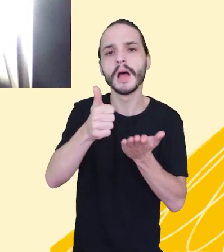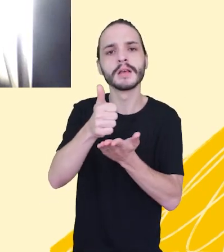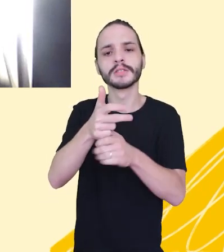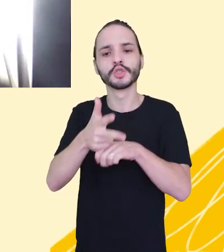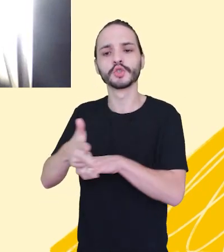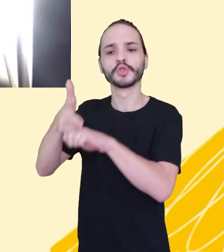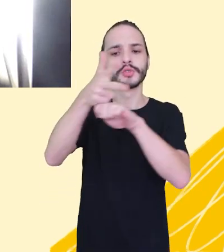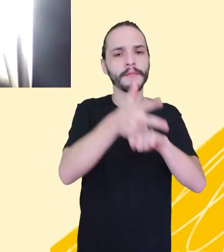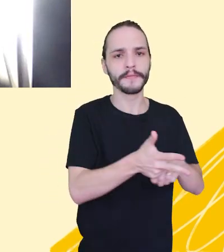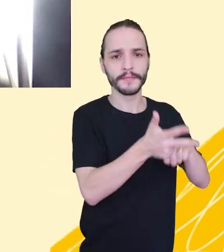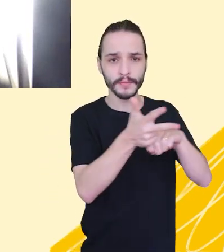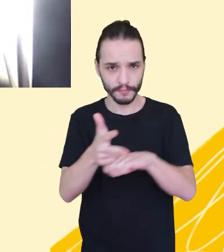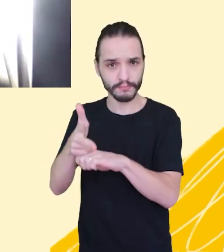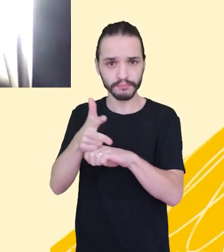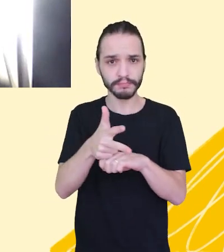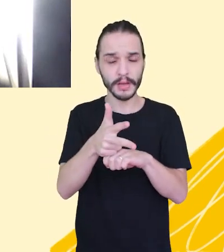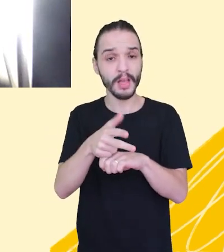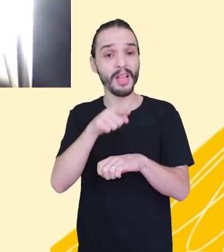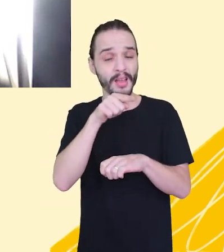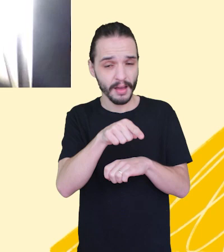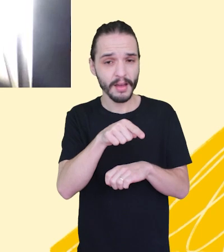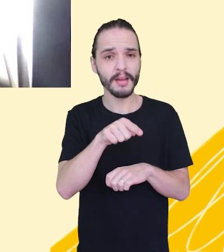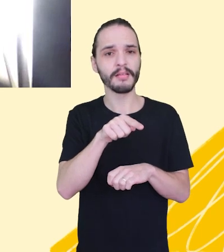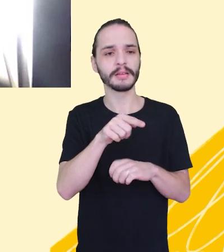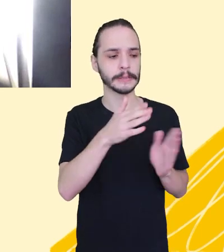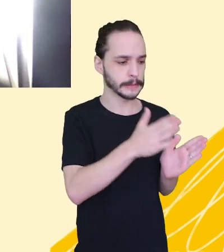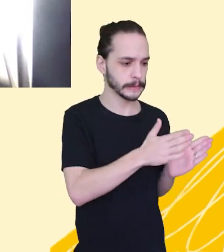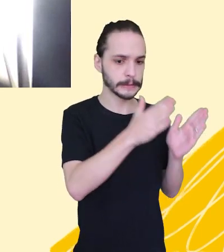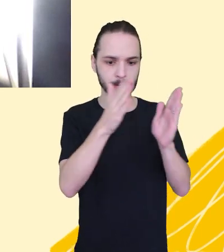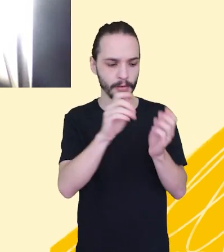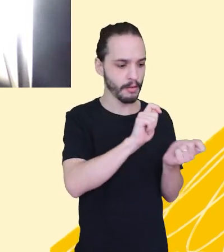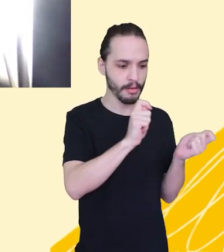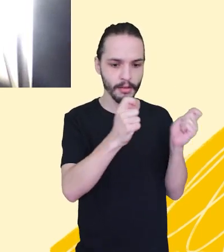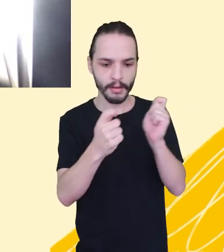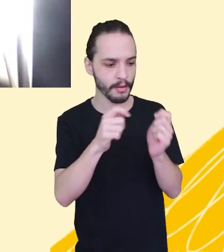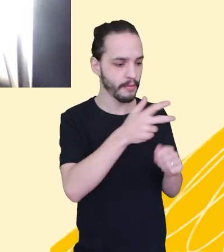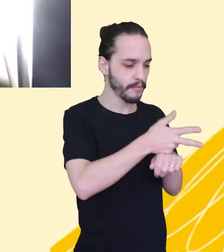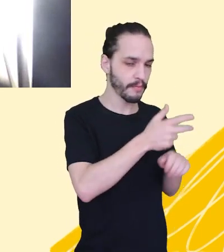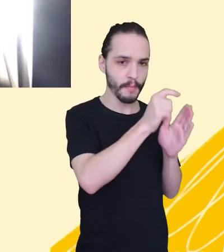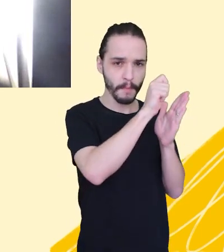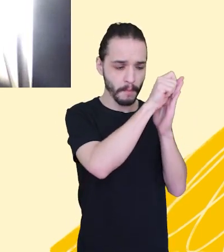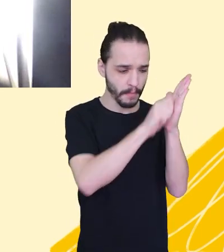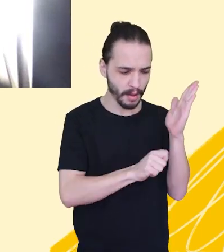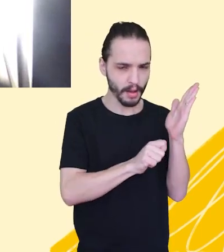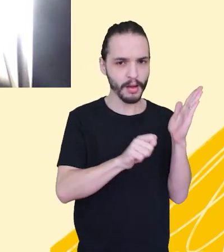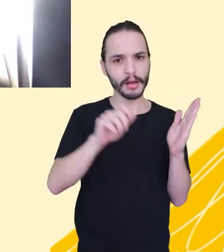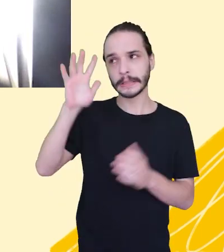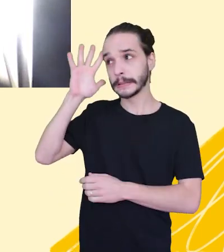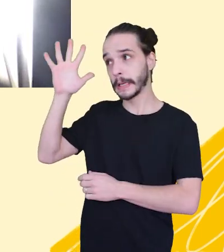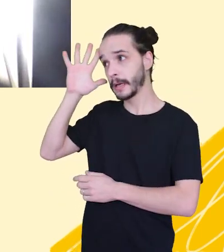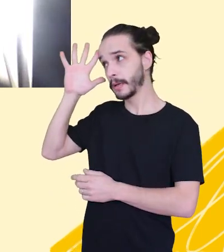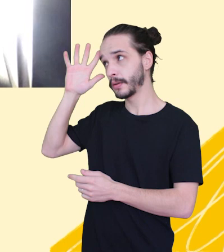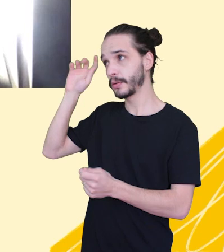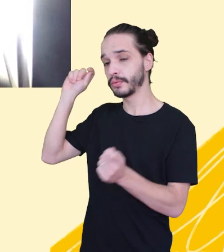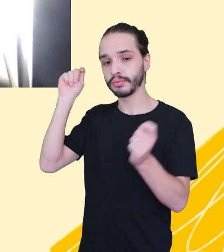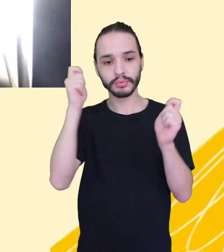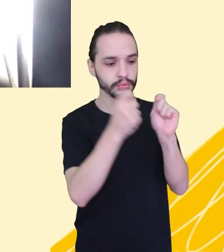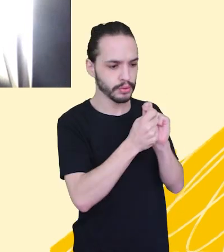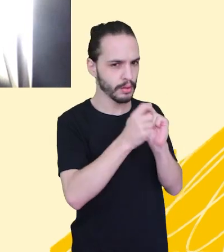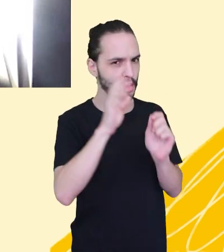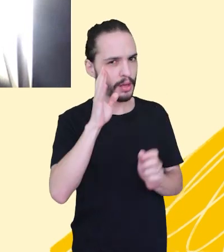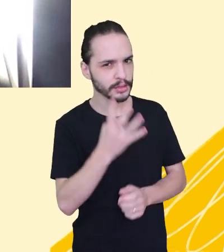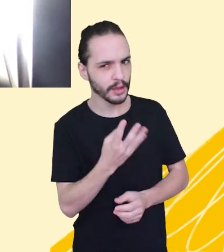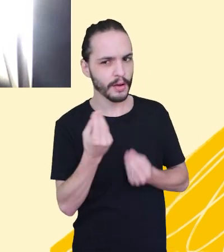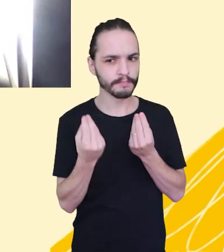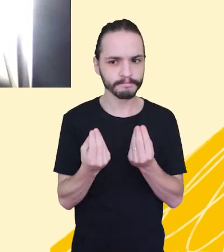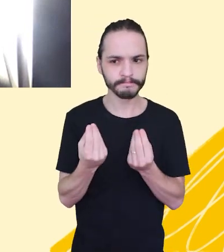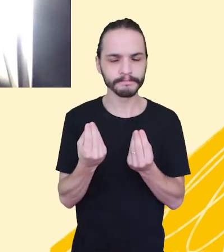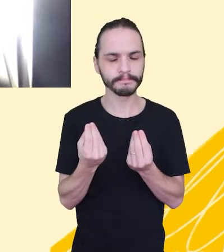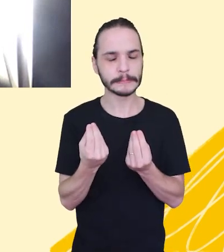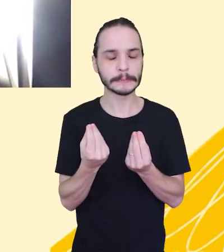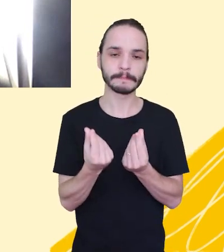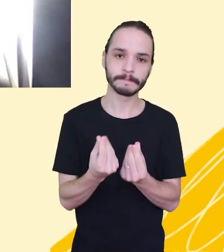And this step from having a thought and deciding